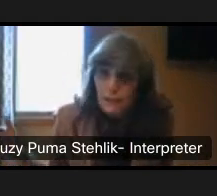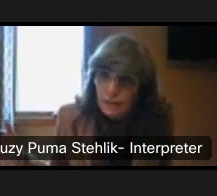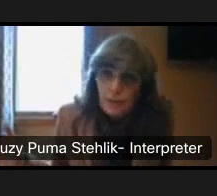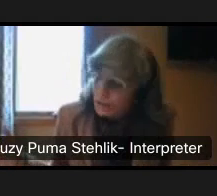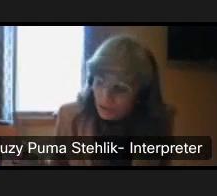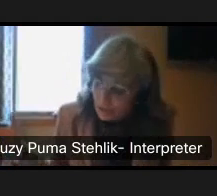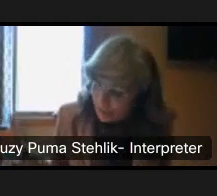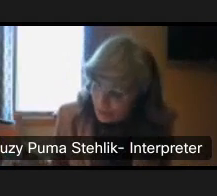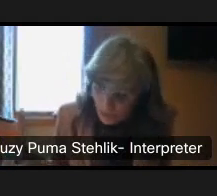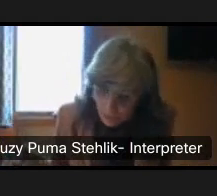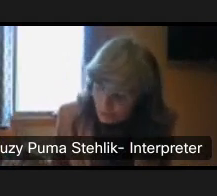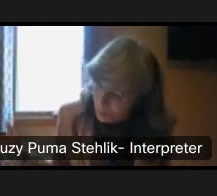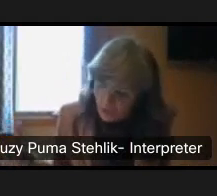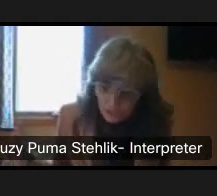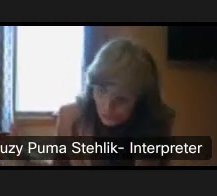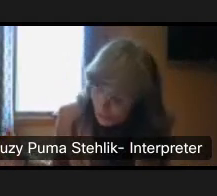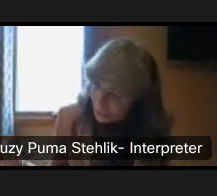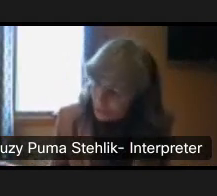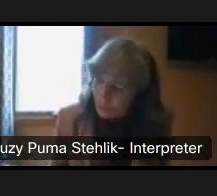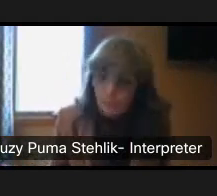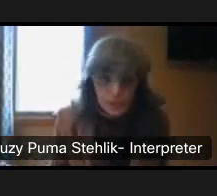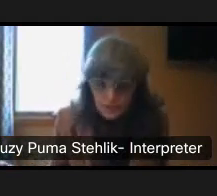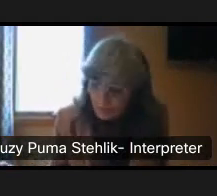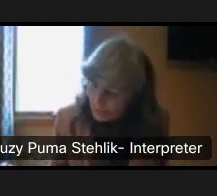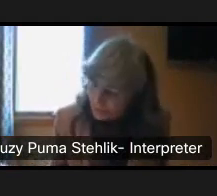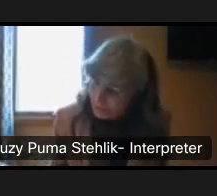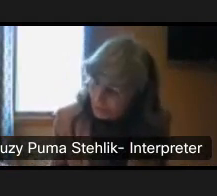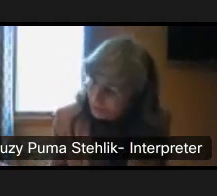I need a repetition it was too much information and too fast. Please repeat.